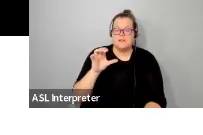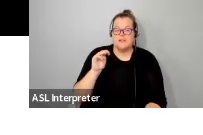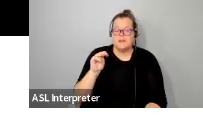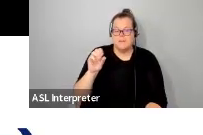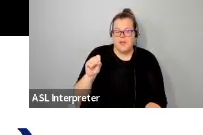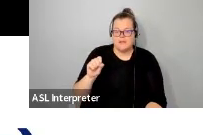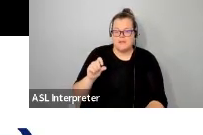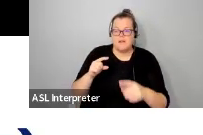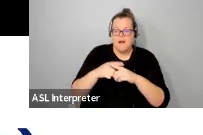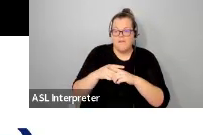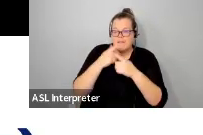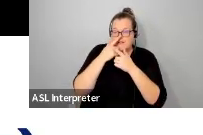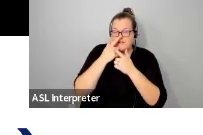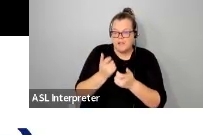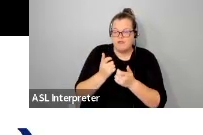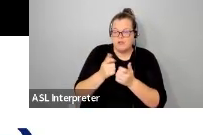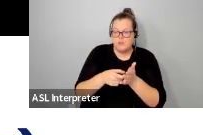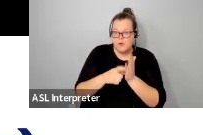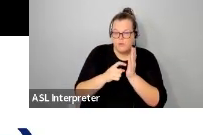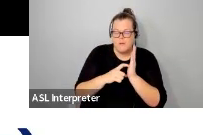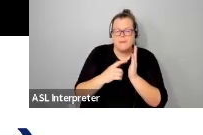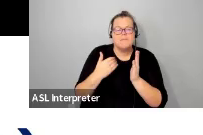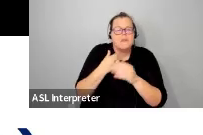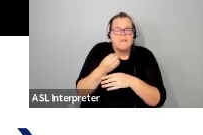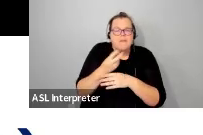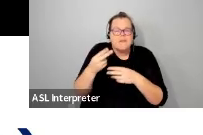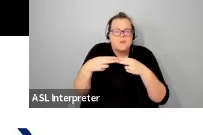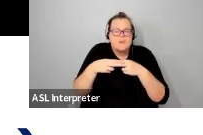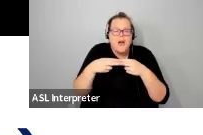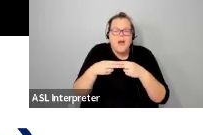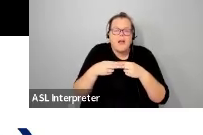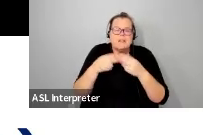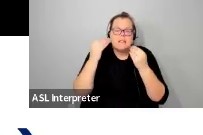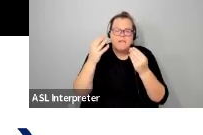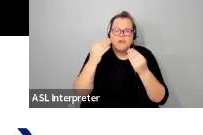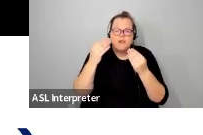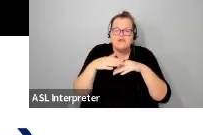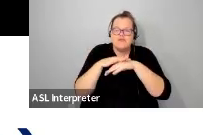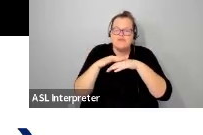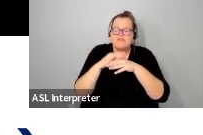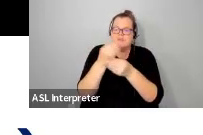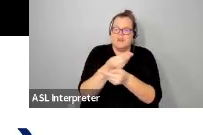And I just have a couple slides above background information here to make sure that we are all on the same page.